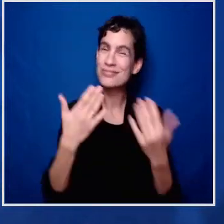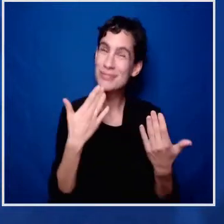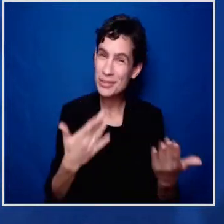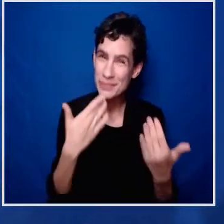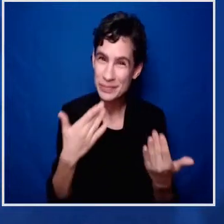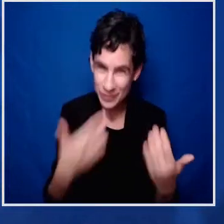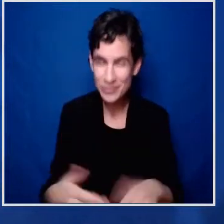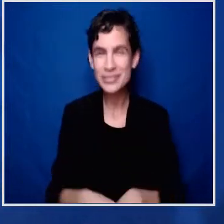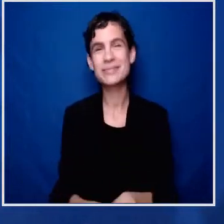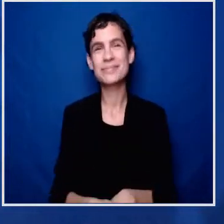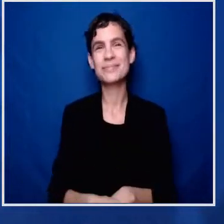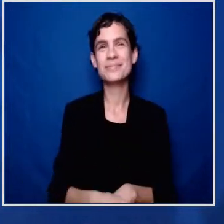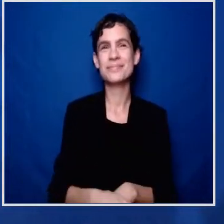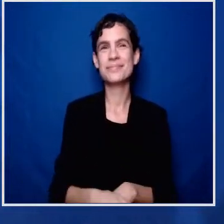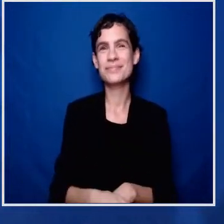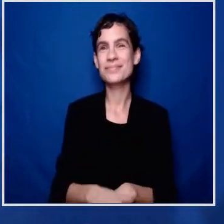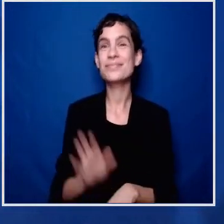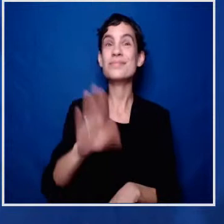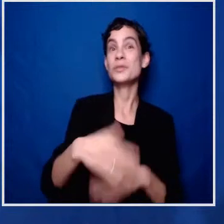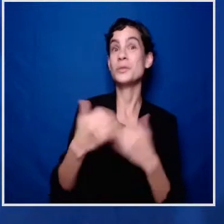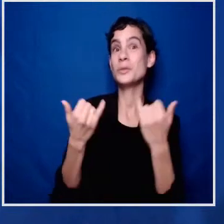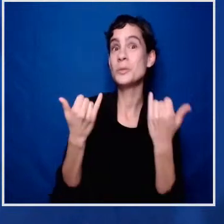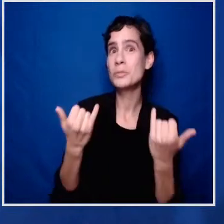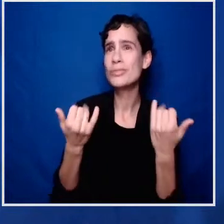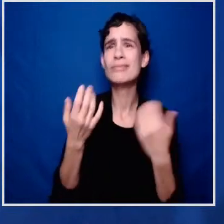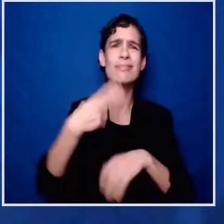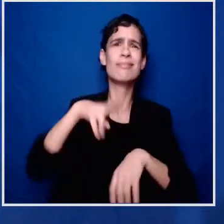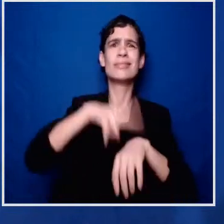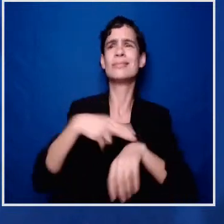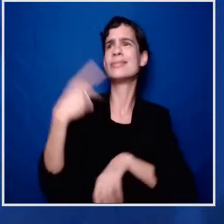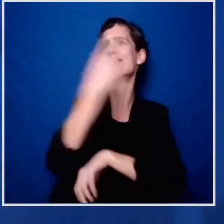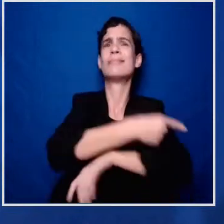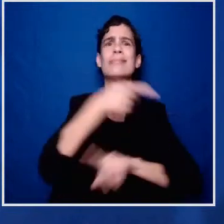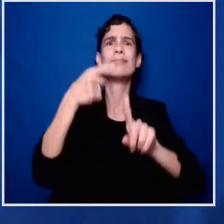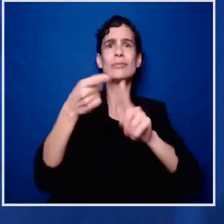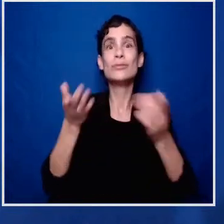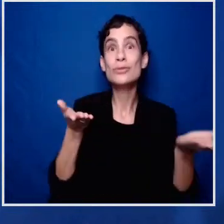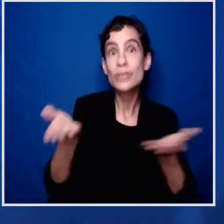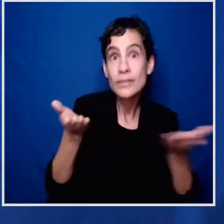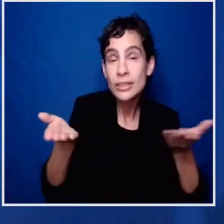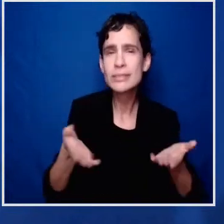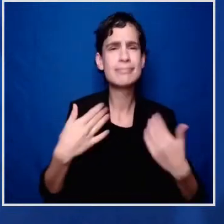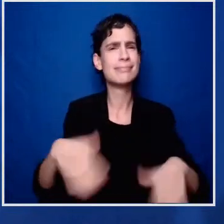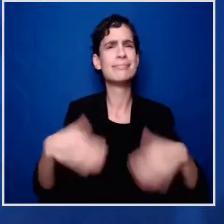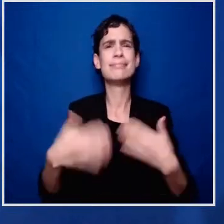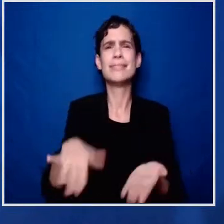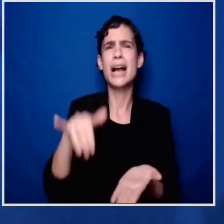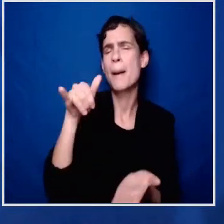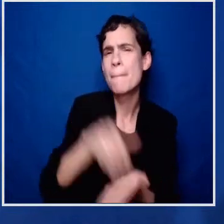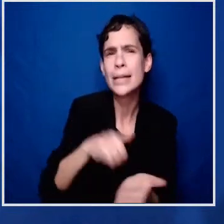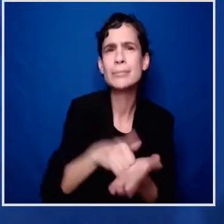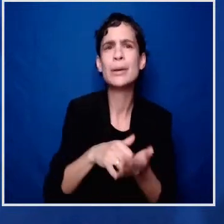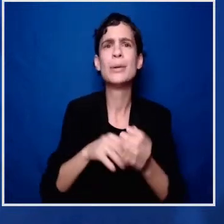TODAY'S NATIONAL DAY OF SERVICE WOULD NOT BE POSSIBLE WITHOUT THE THOUSANDS OF